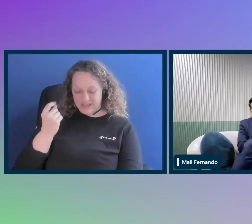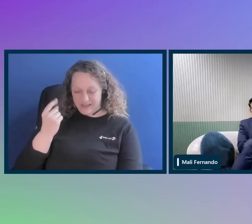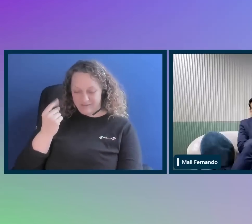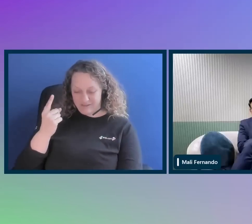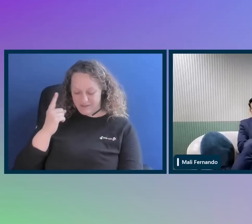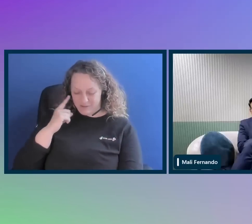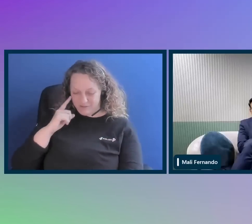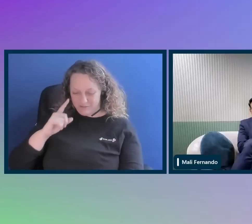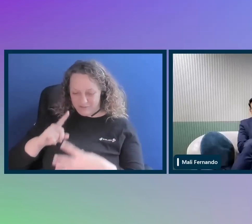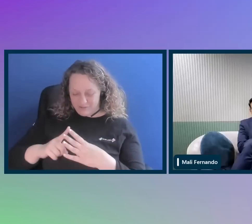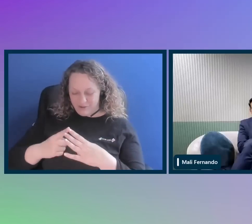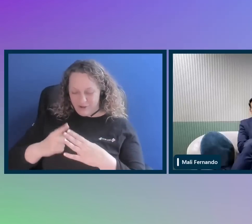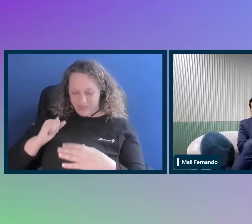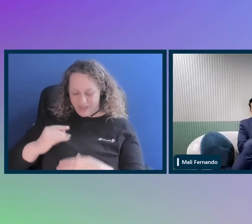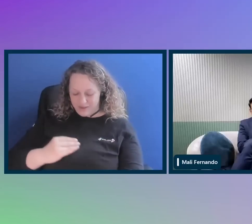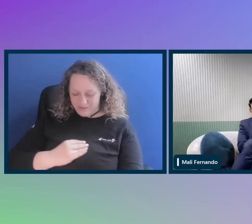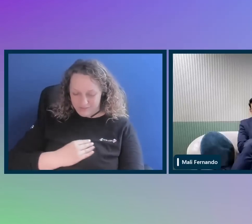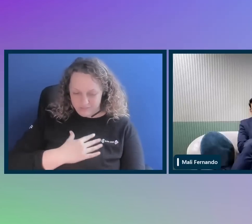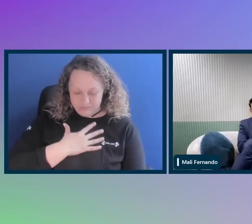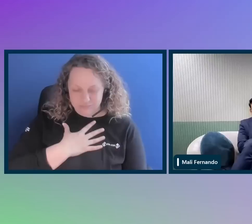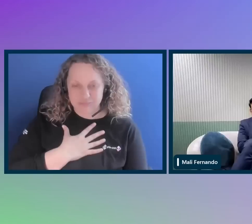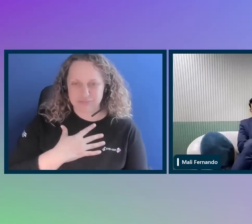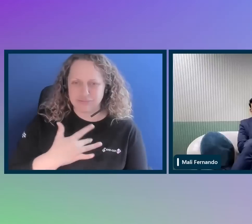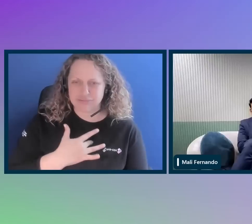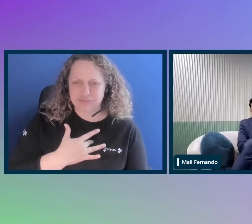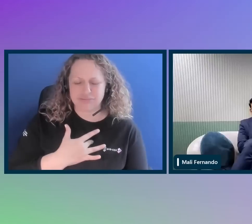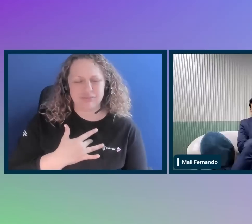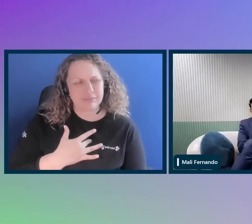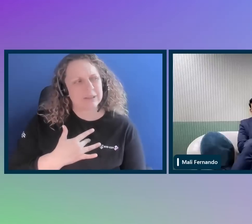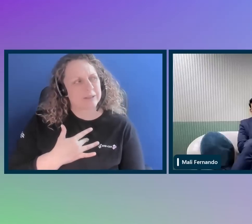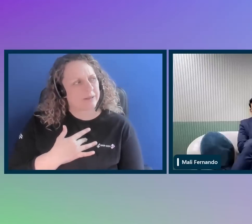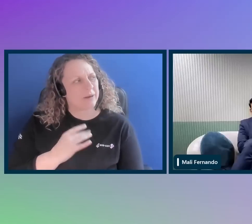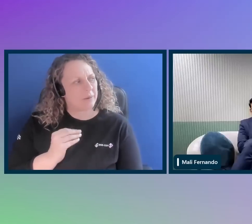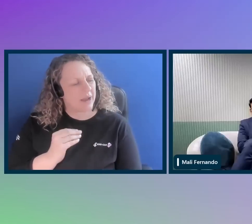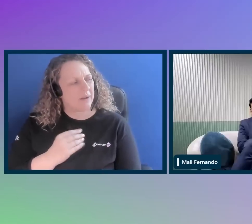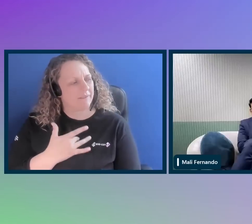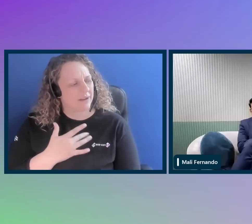Now, besides becoming number one in those two markets